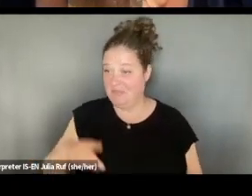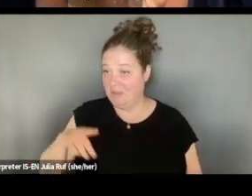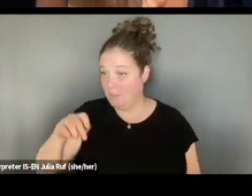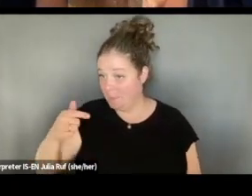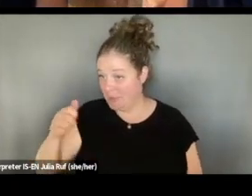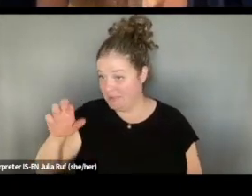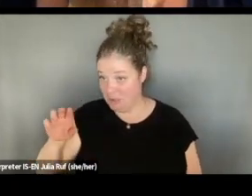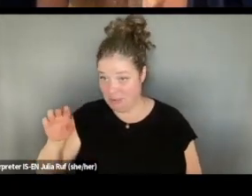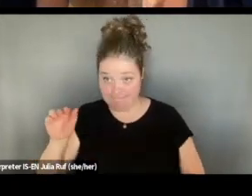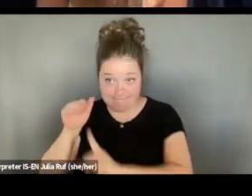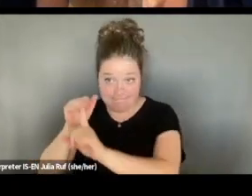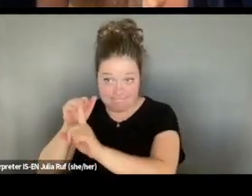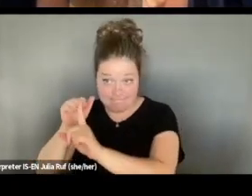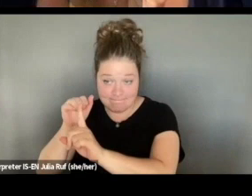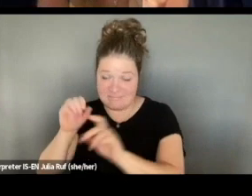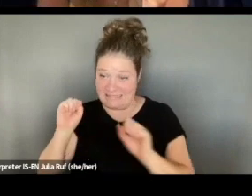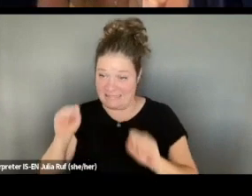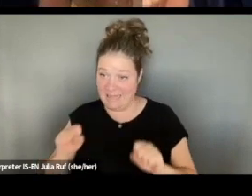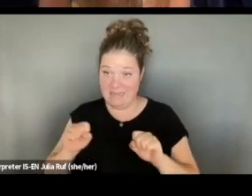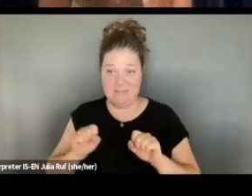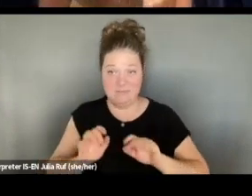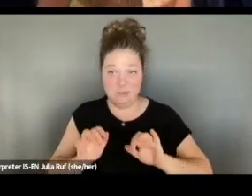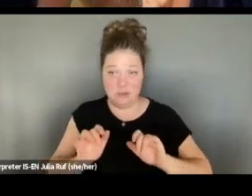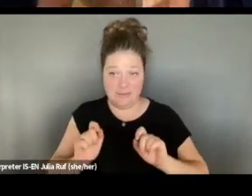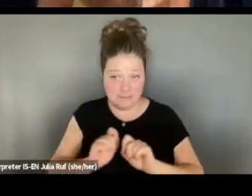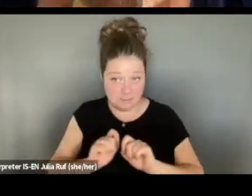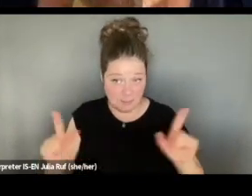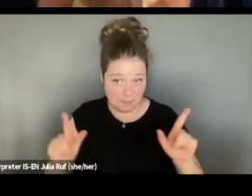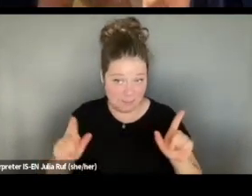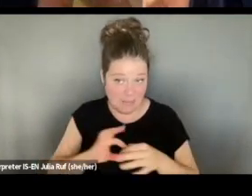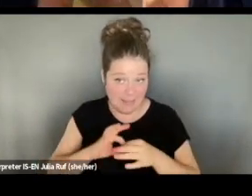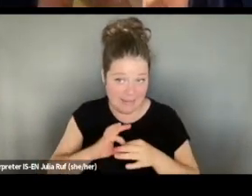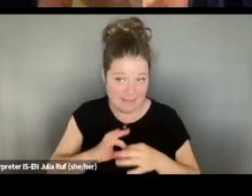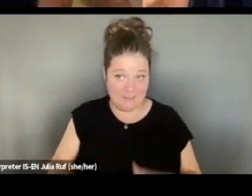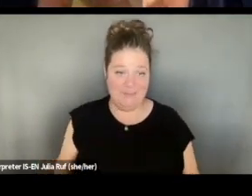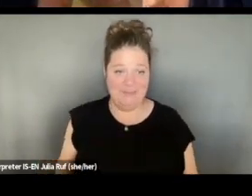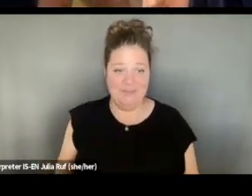can provide that URL in the chat as well. So